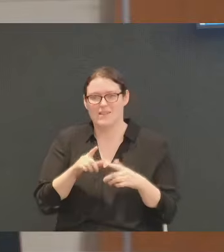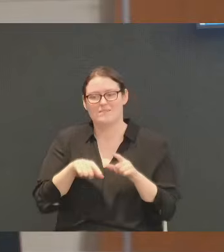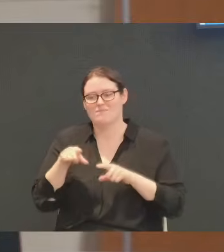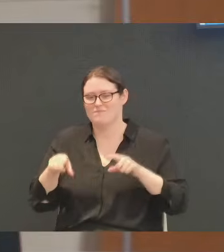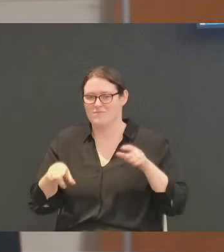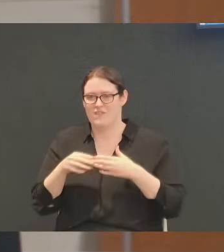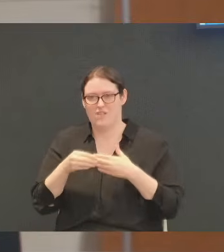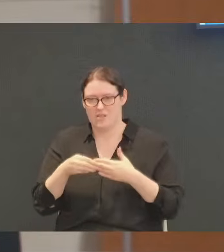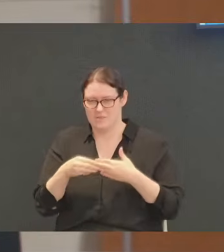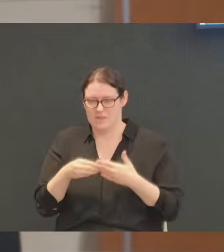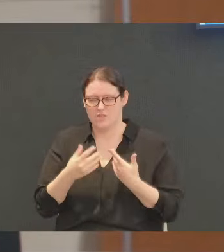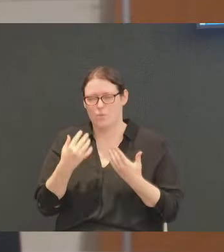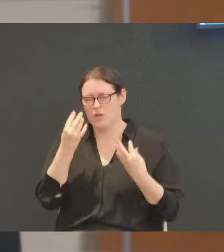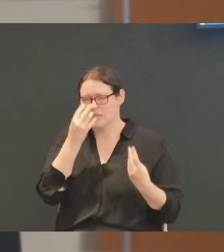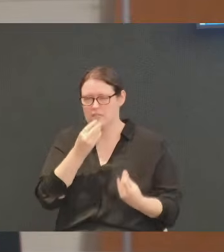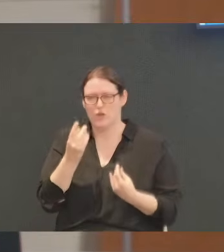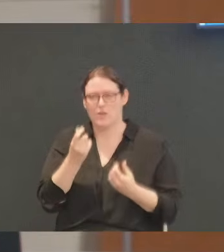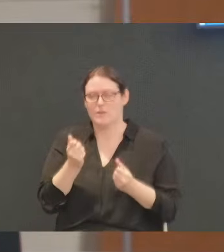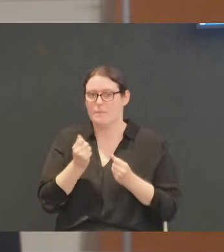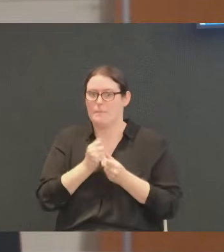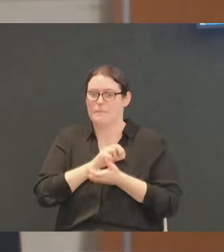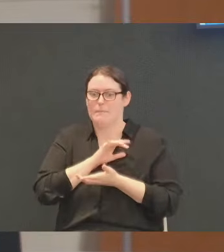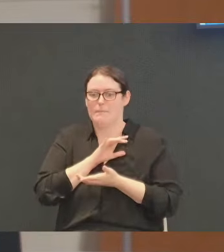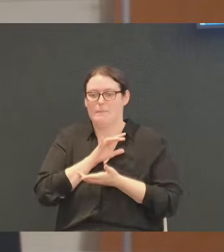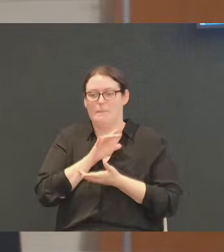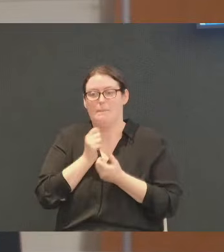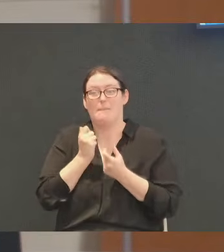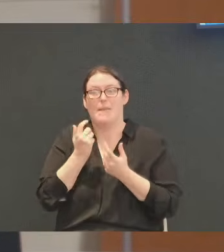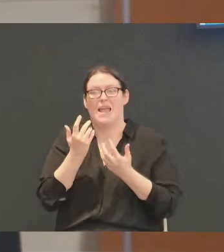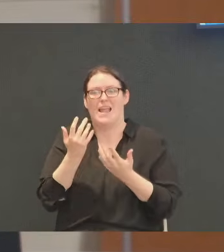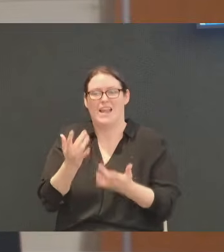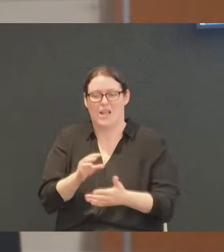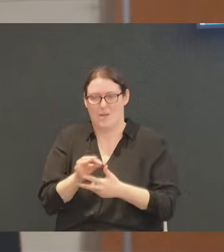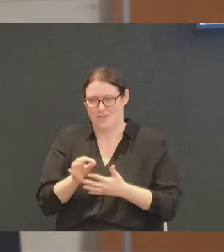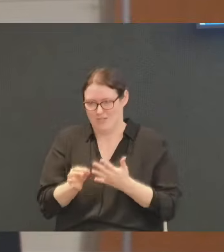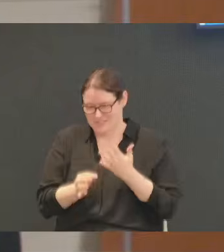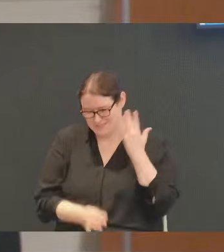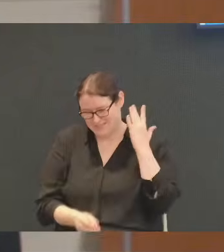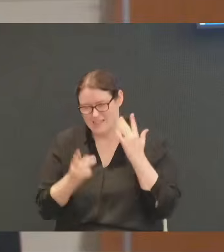tonight. Again, just giving ourselves enough options to consider as we move into a vote